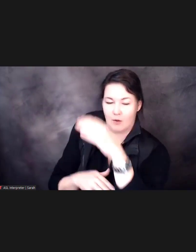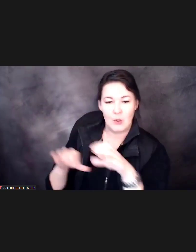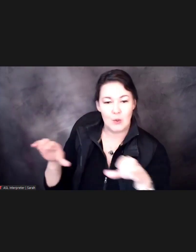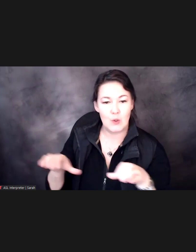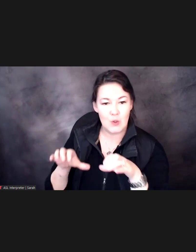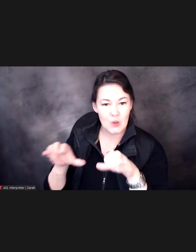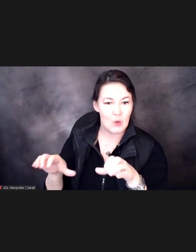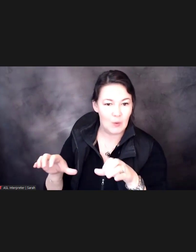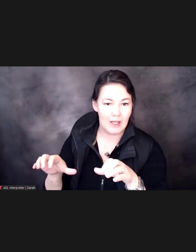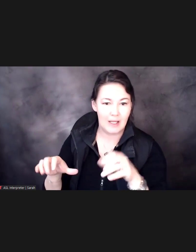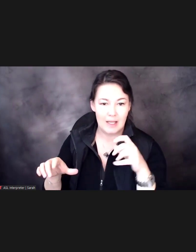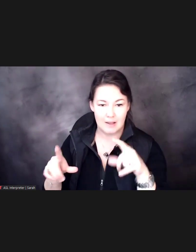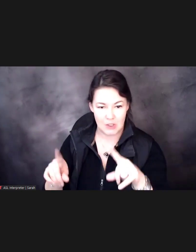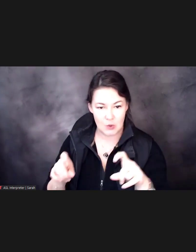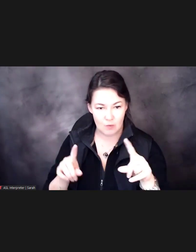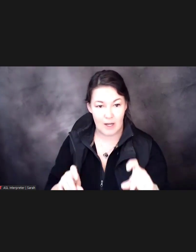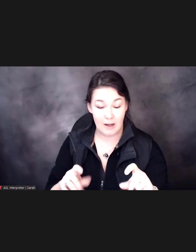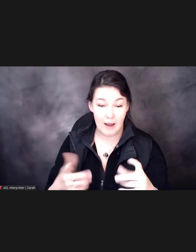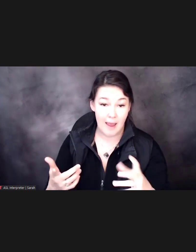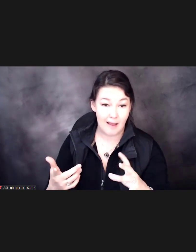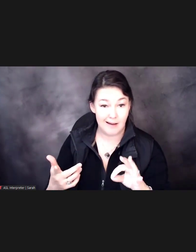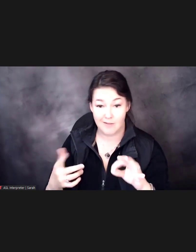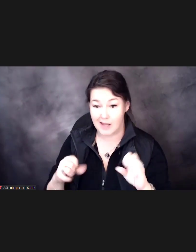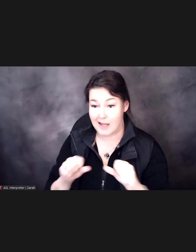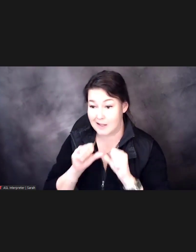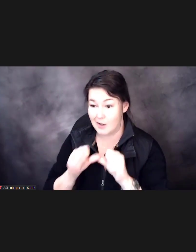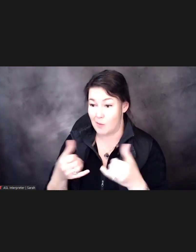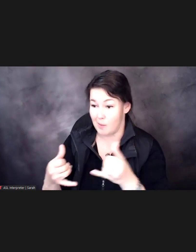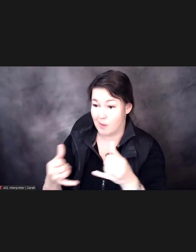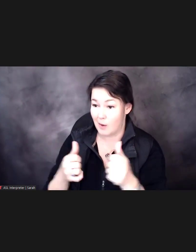play with a toy, they can be held, or even sleep while the screening